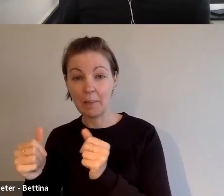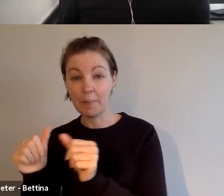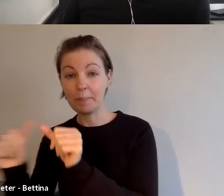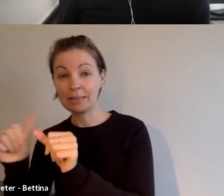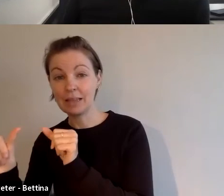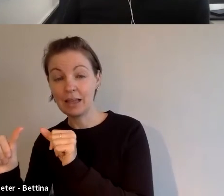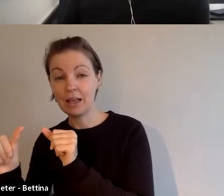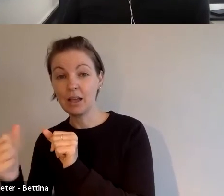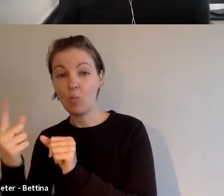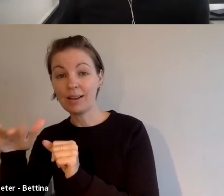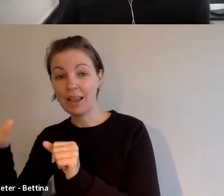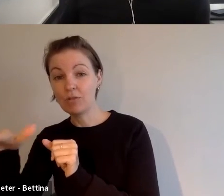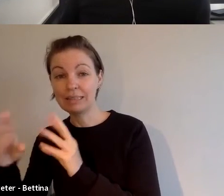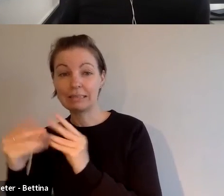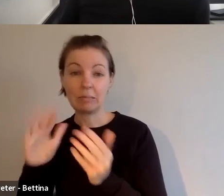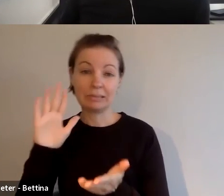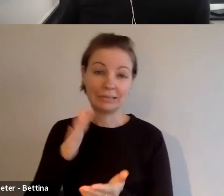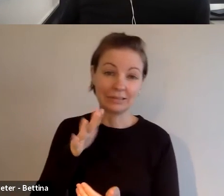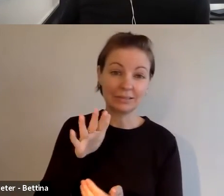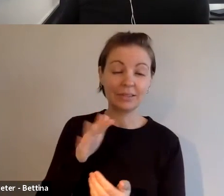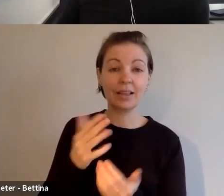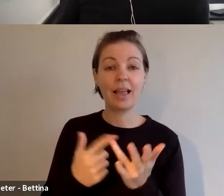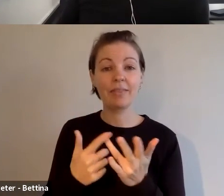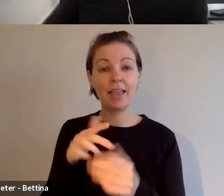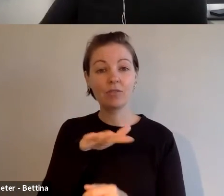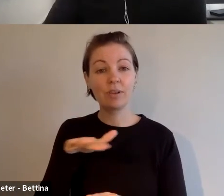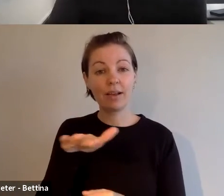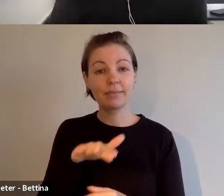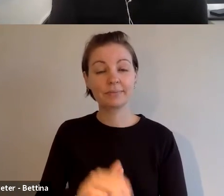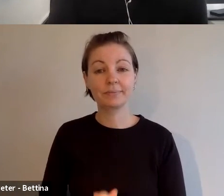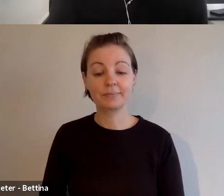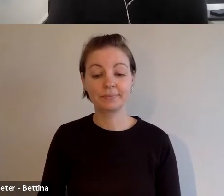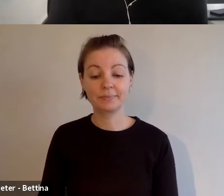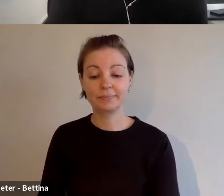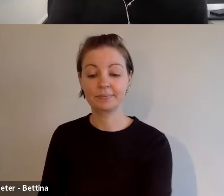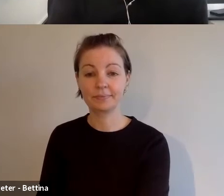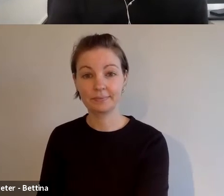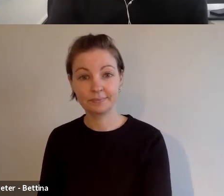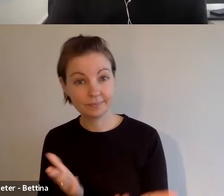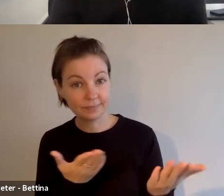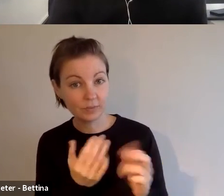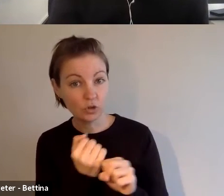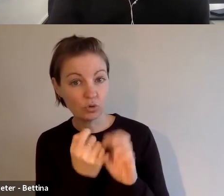Gavin Sade : Did you want to take that one, Greg? You might have more recent